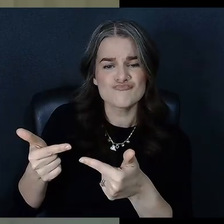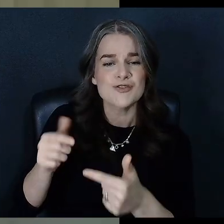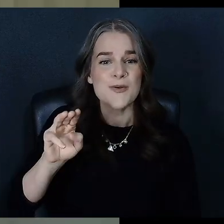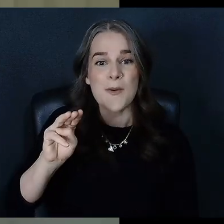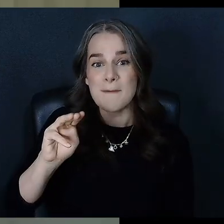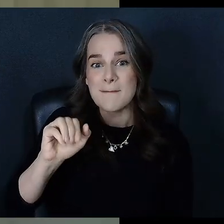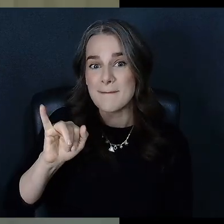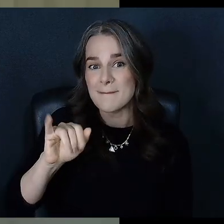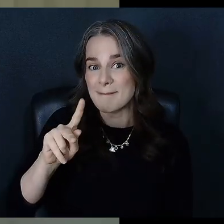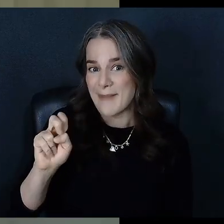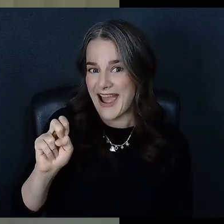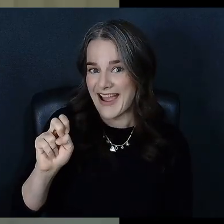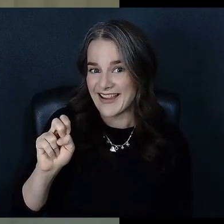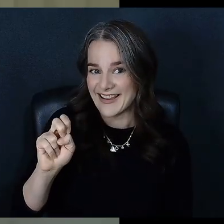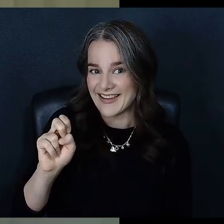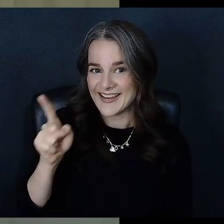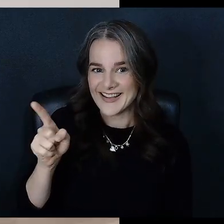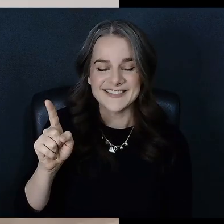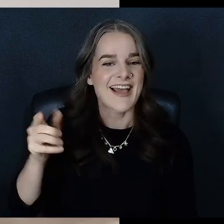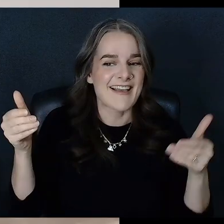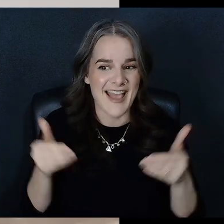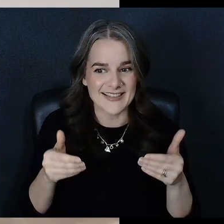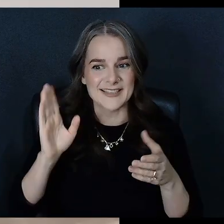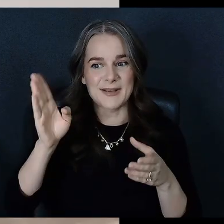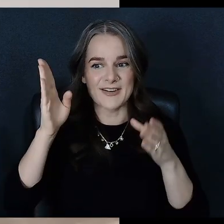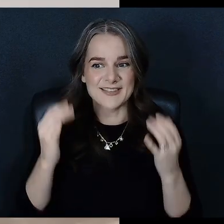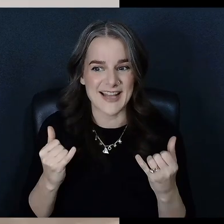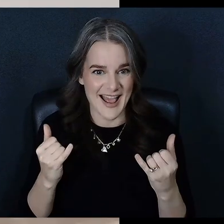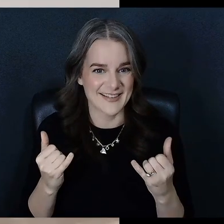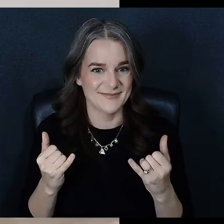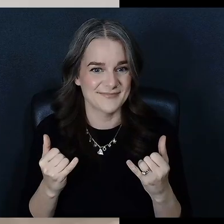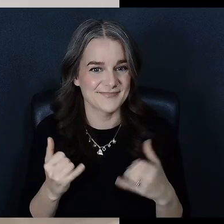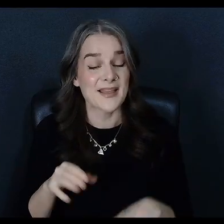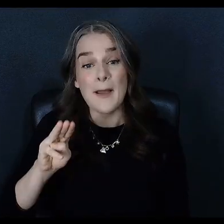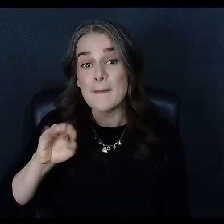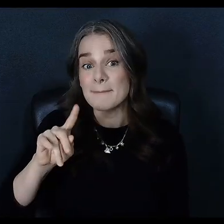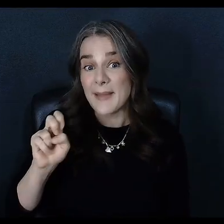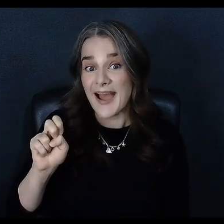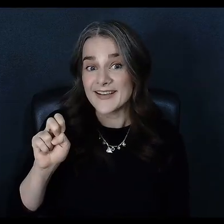And Mike, take it away. Thank you, Kirk. I appreciate it. Hello, everybody. Good afternoon.